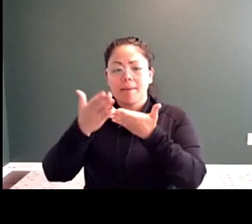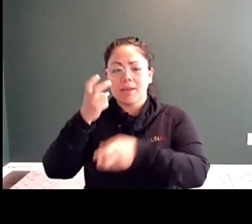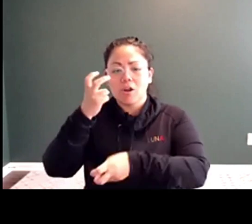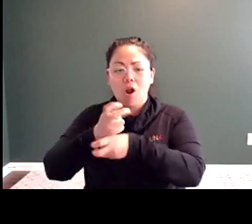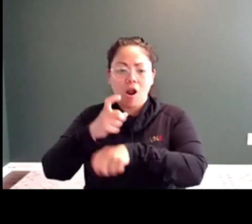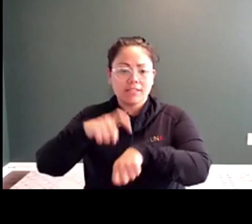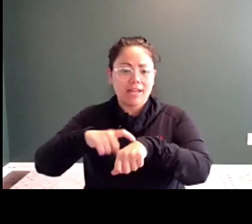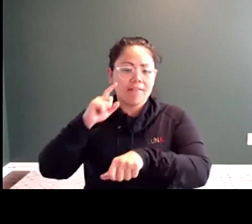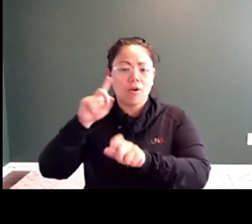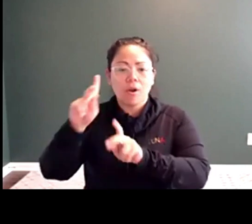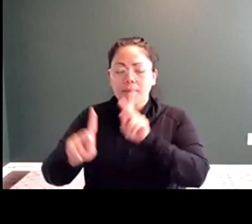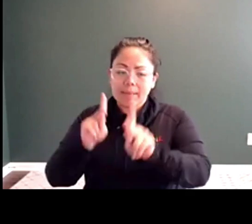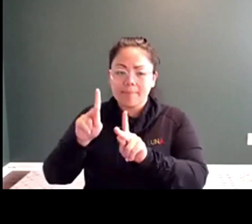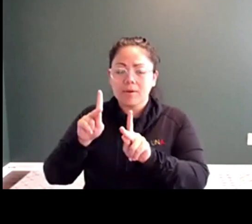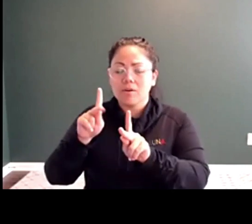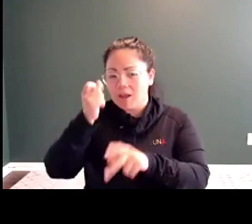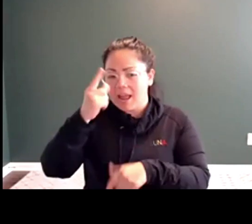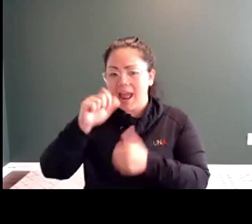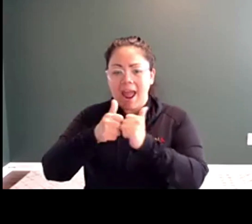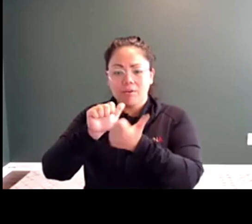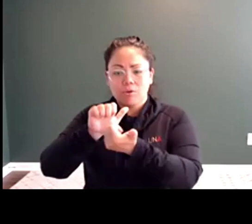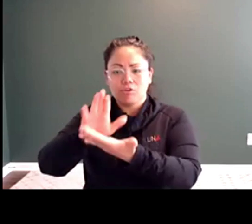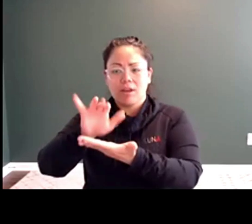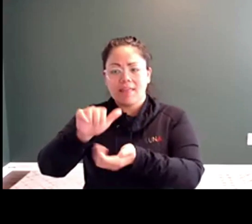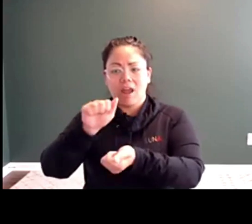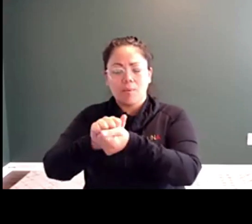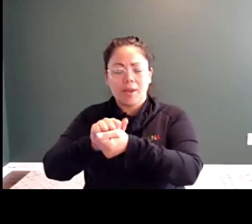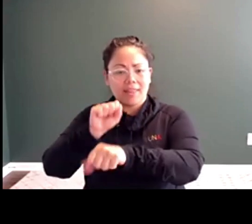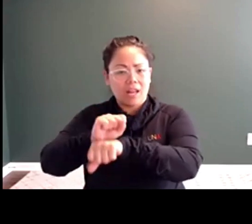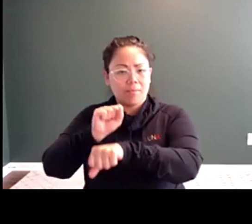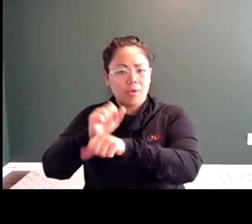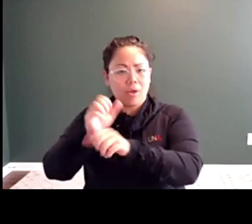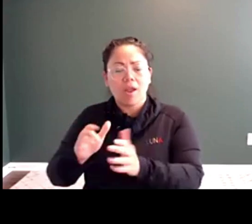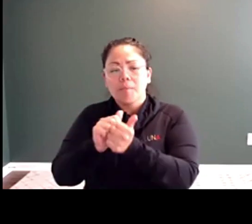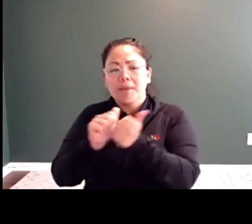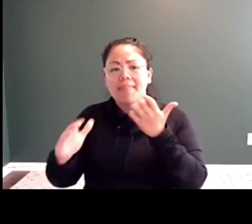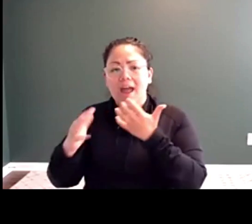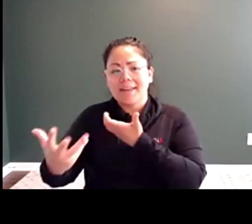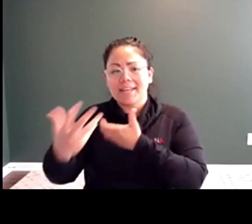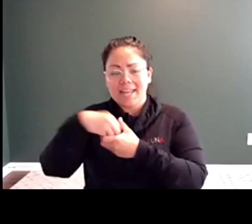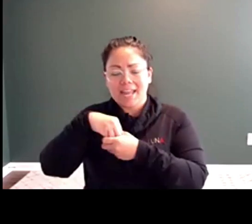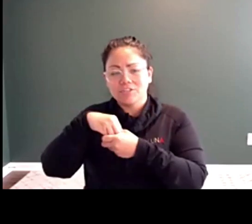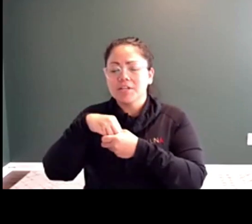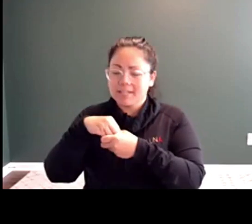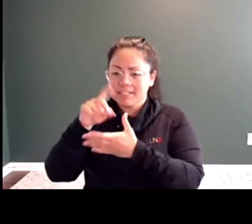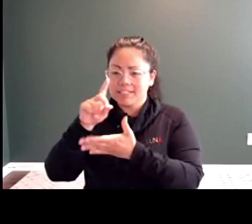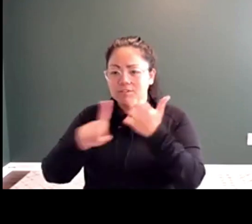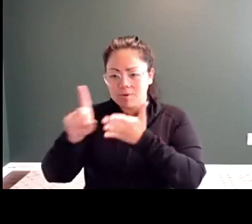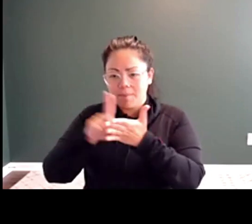So how do you address that with an employee without engaging in discriminatory practices?